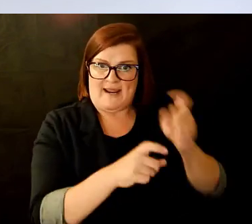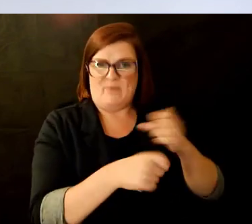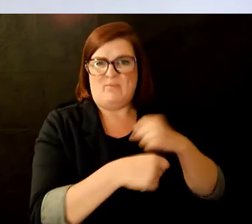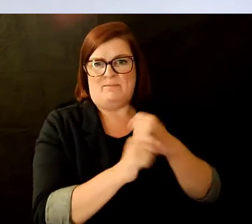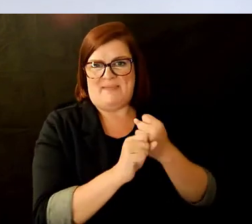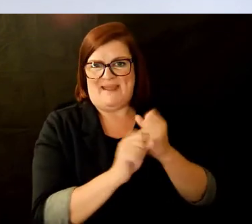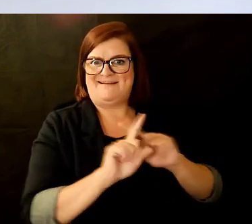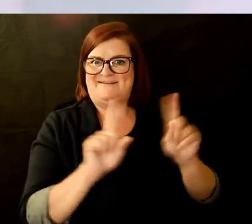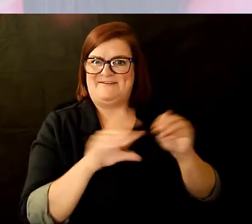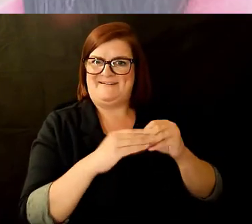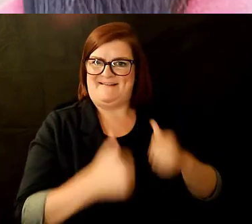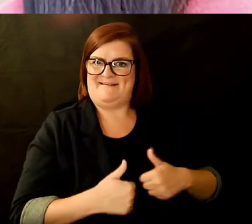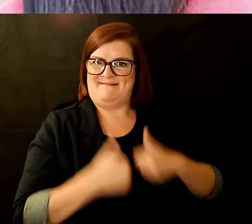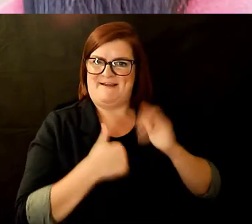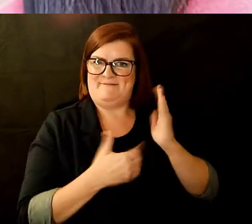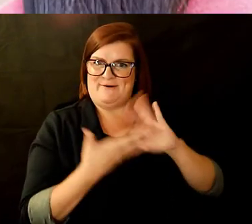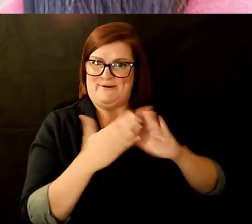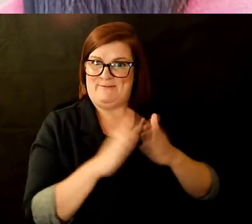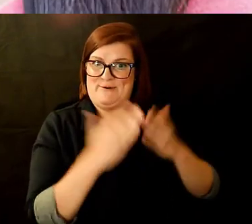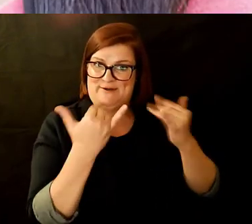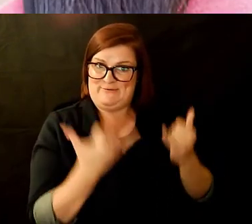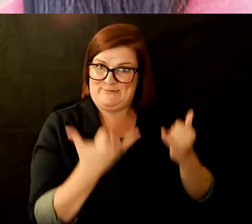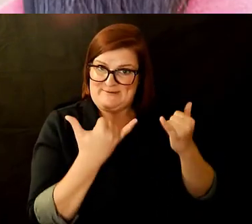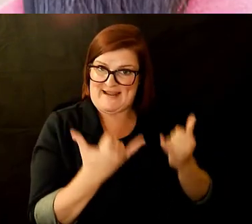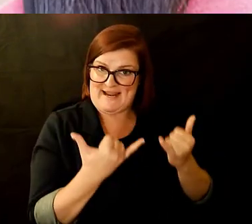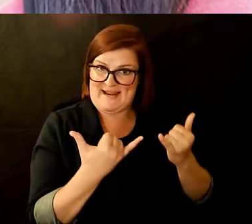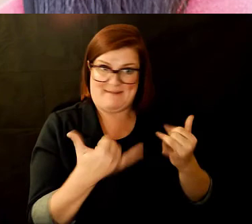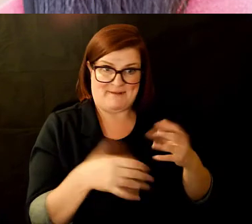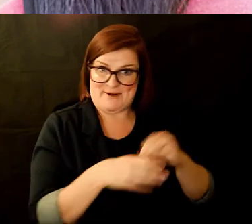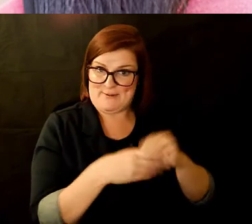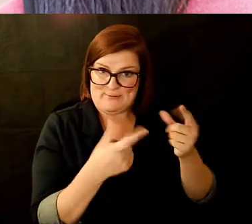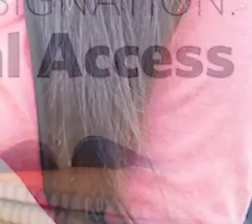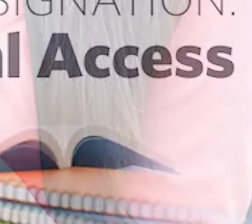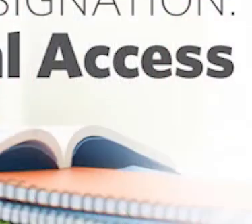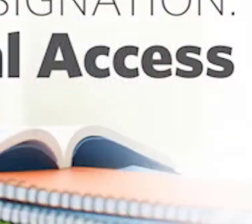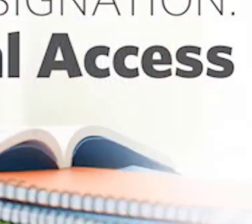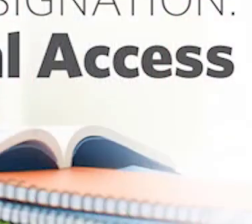include children, teens, and youth; technology